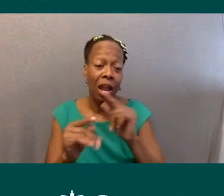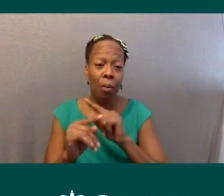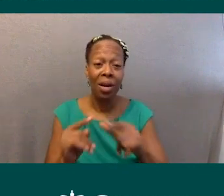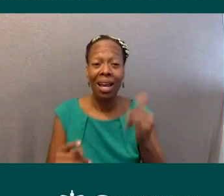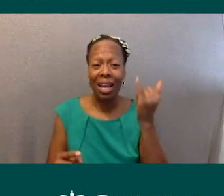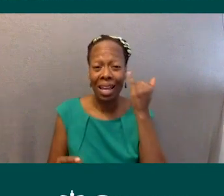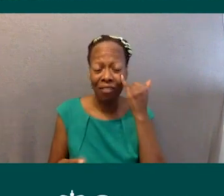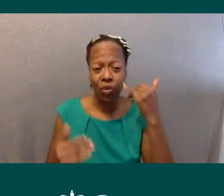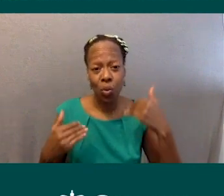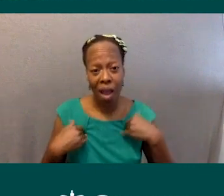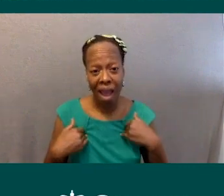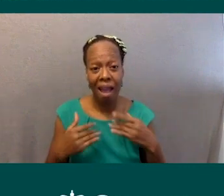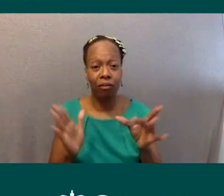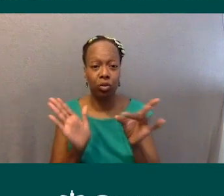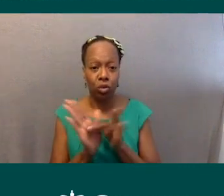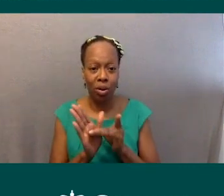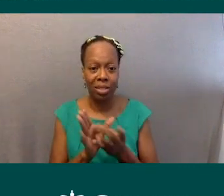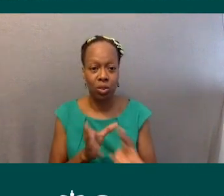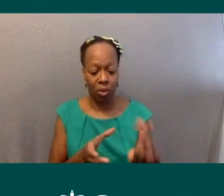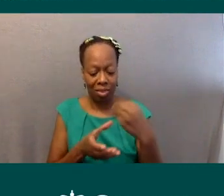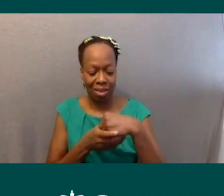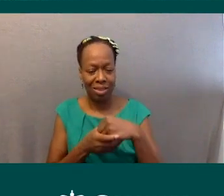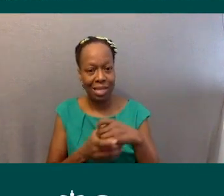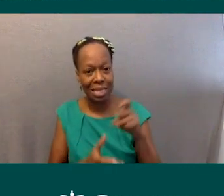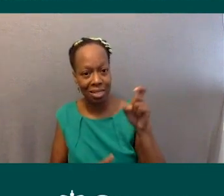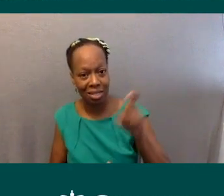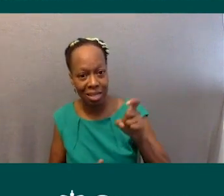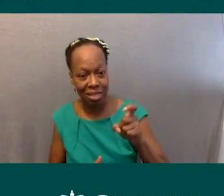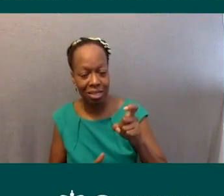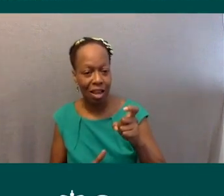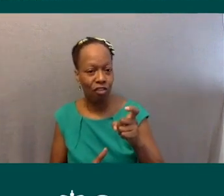within these necessary interventions,